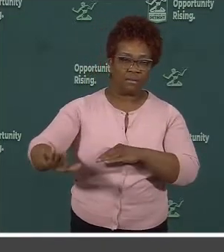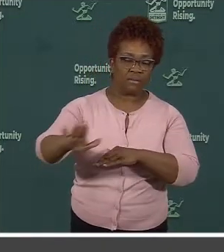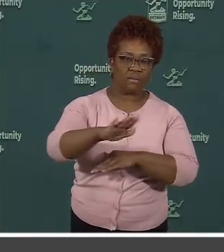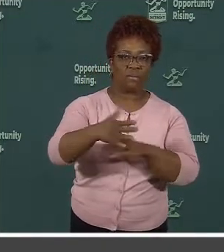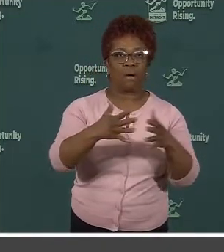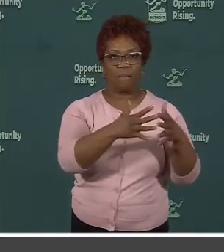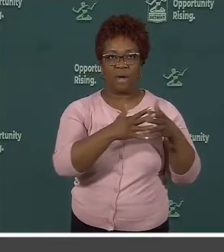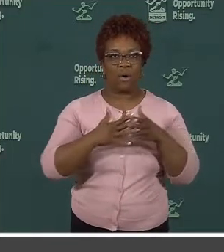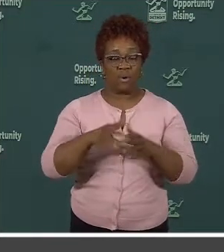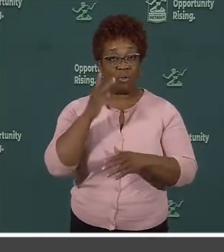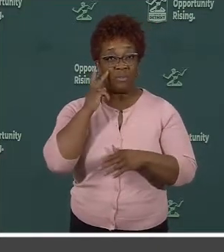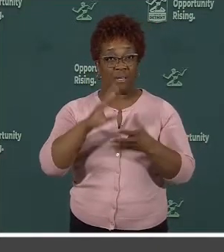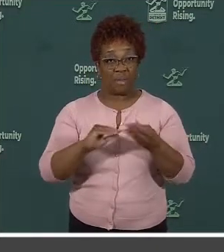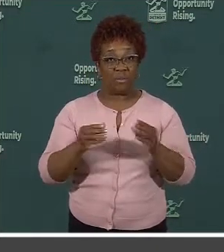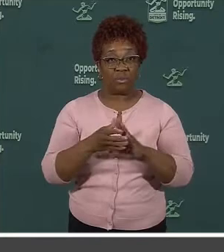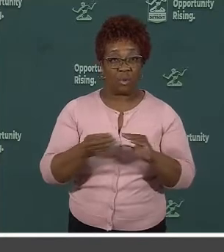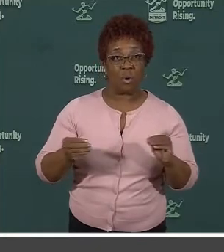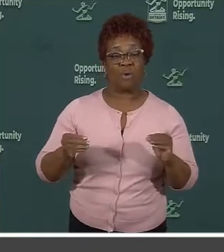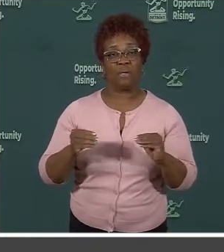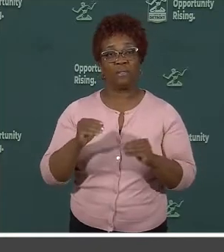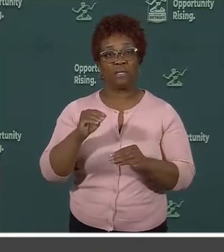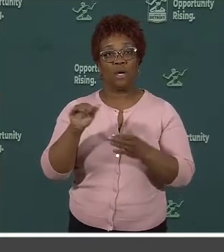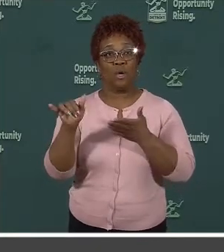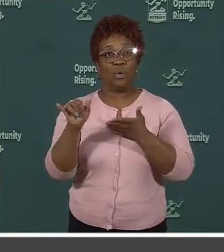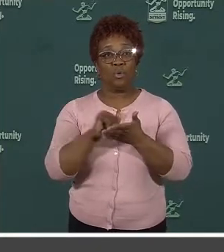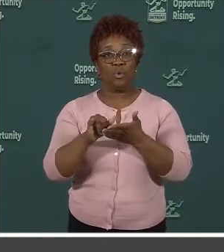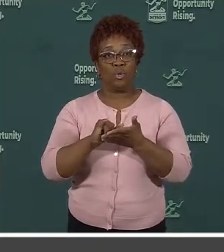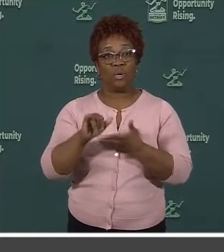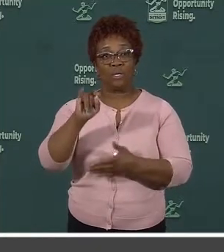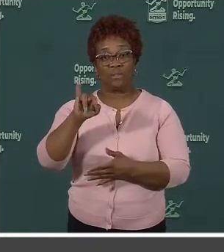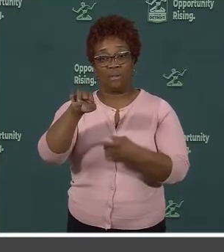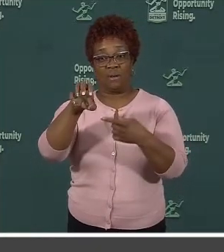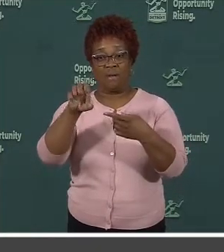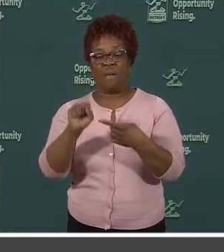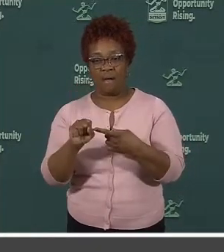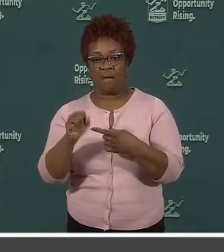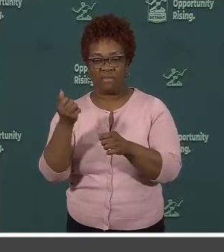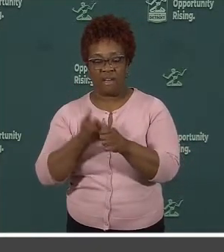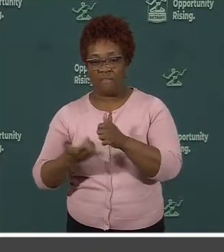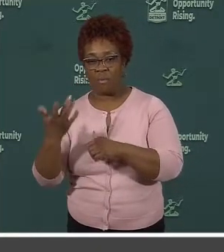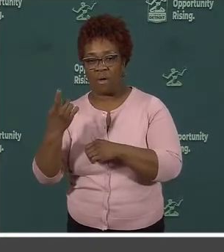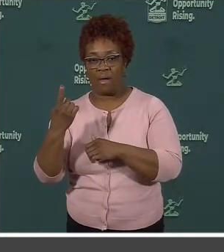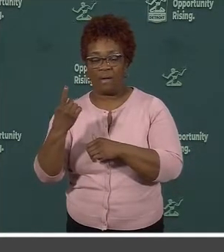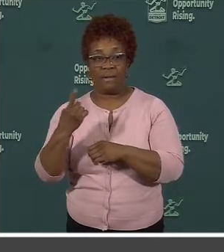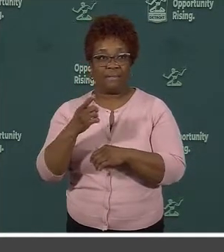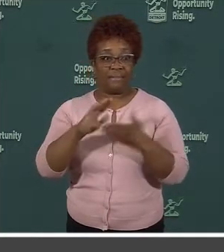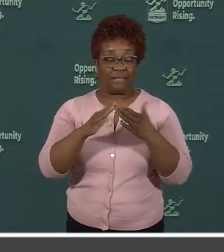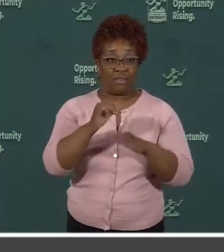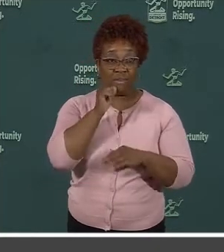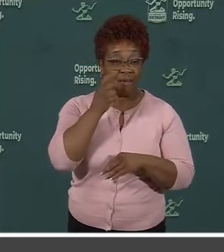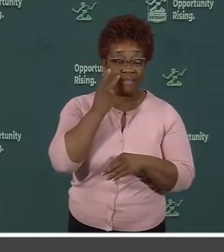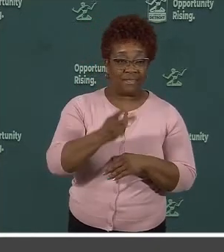NEW YORK TIMES I WAS RAISING A CITY YOU DIDN'T SAY WAS DETROIT BECAUSE DETROIT LAST YEAR THE